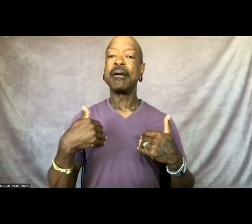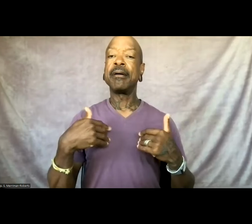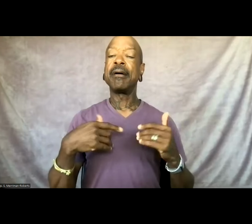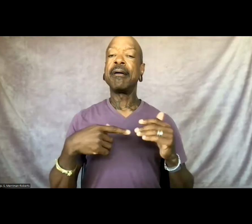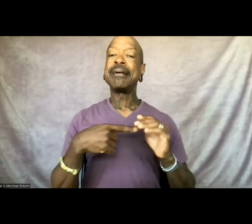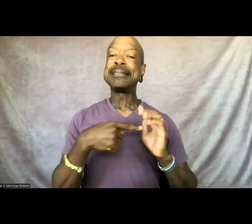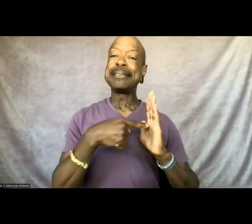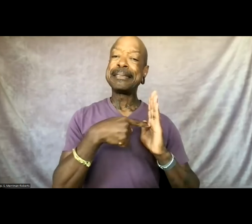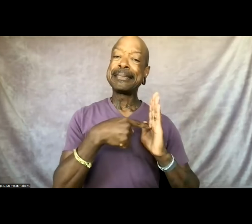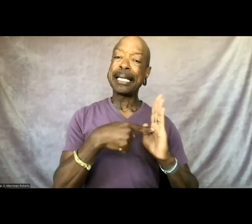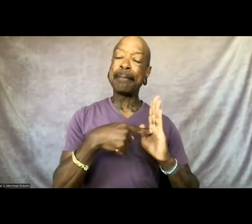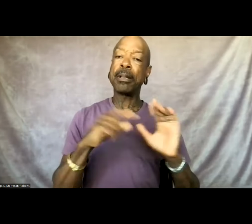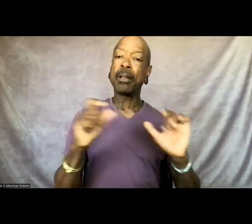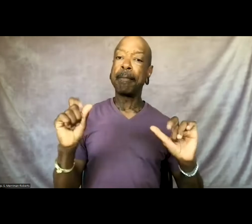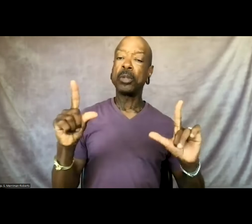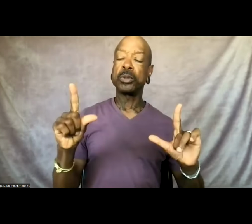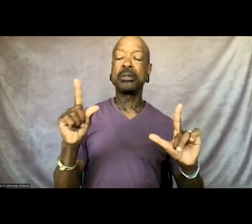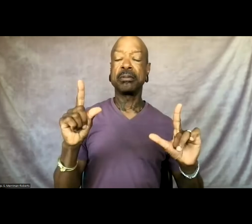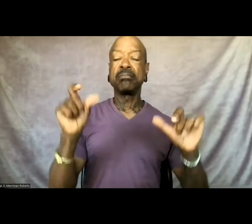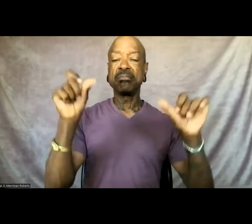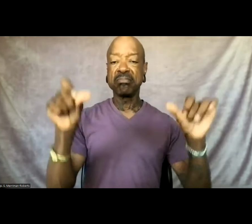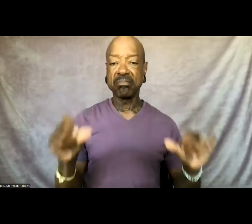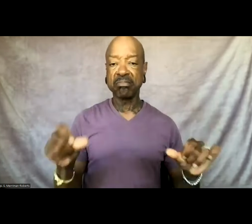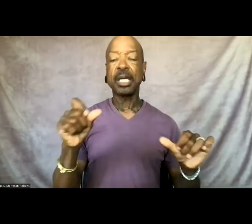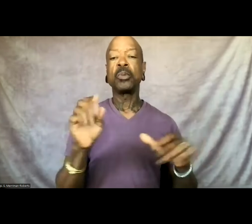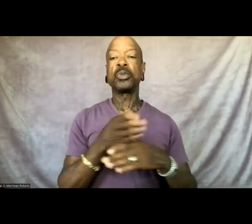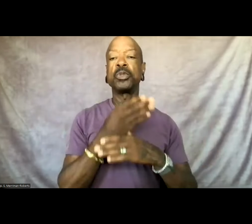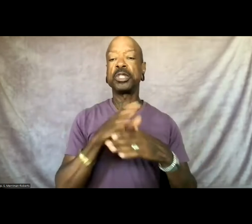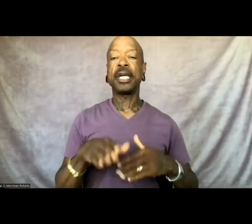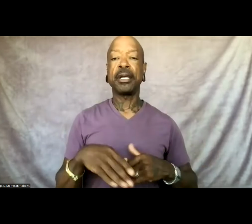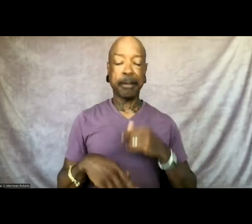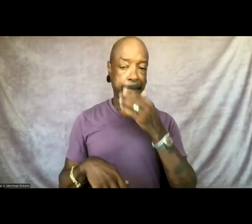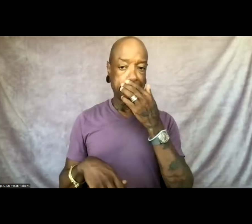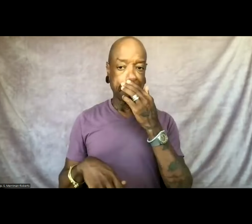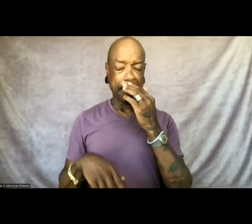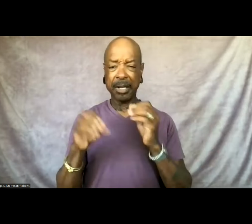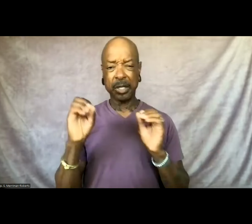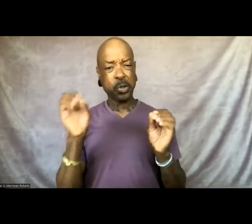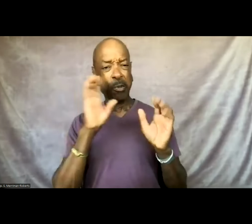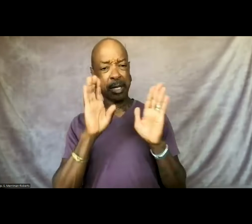being phased out